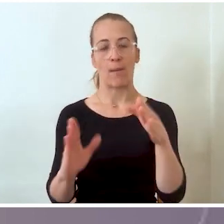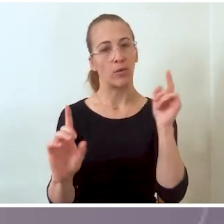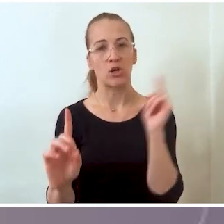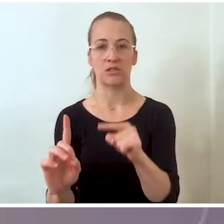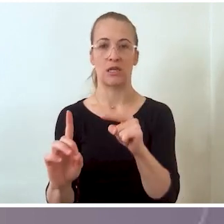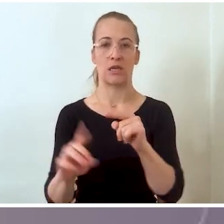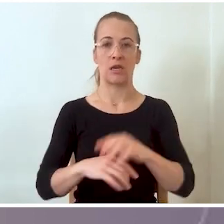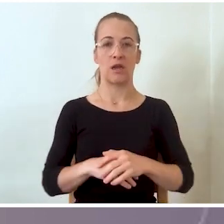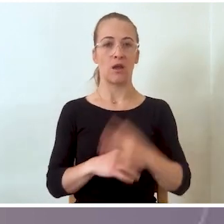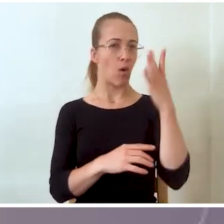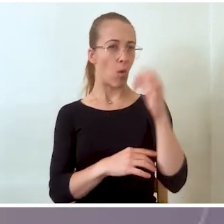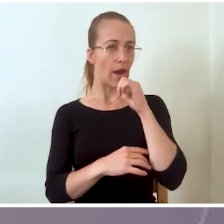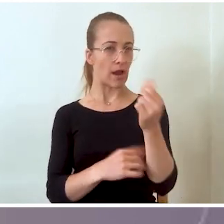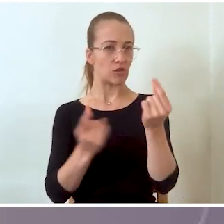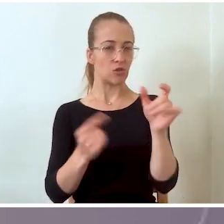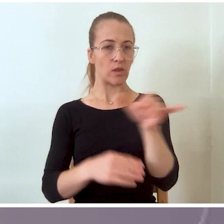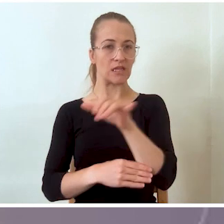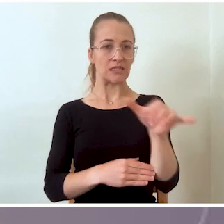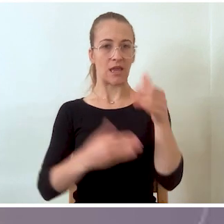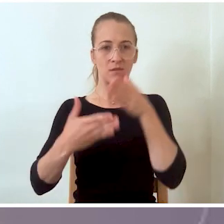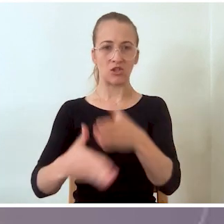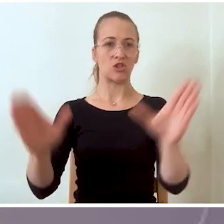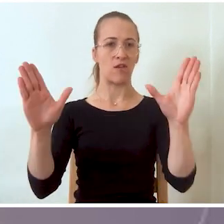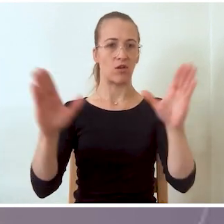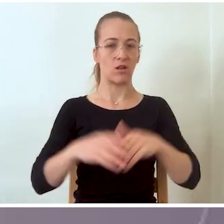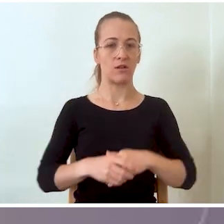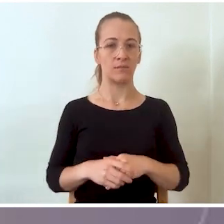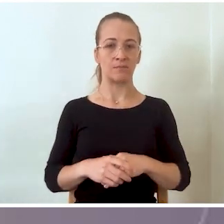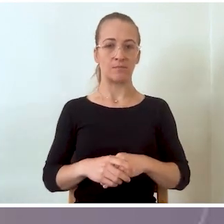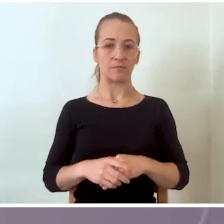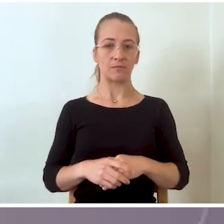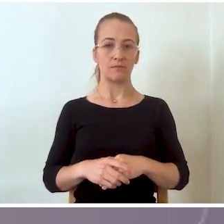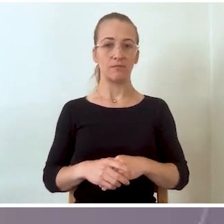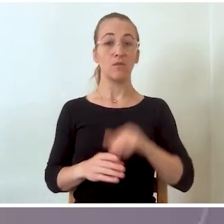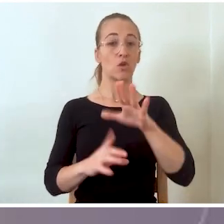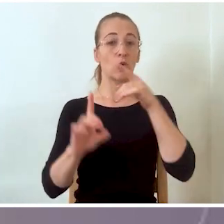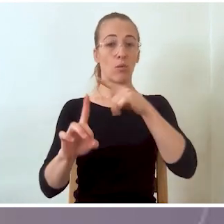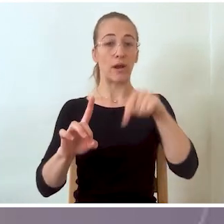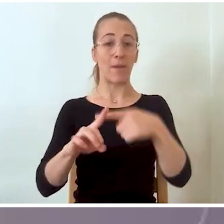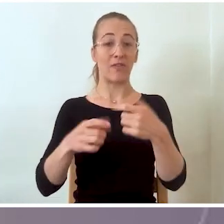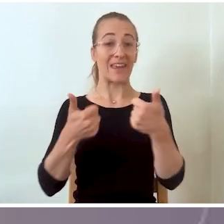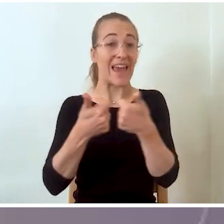and so why wouldn't you do this in general? And to your point about the console, it's exactly right.